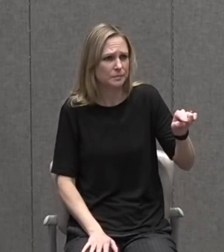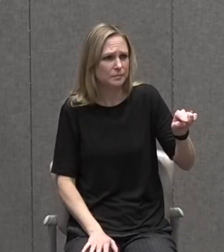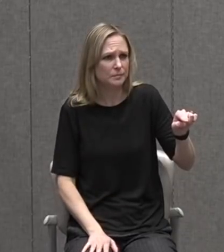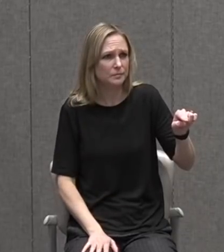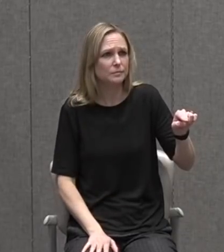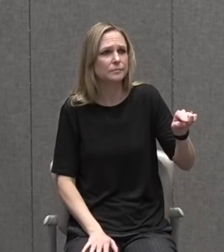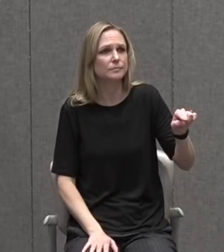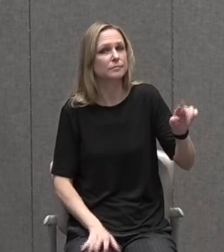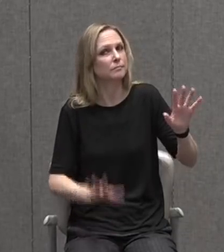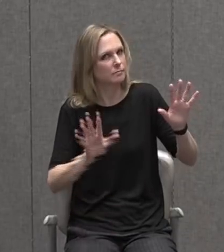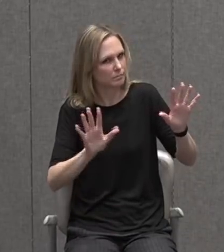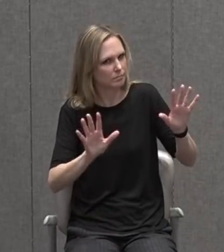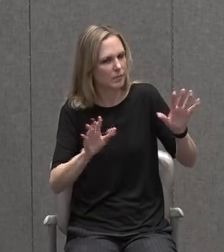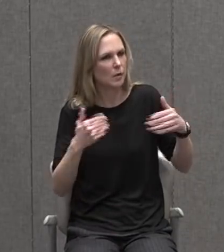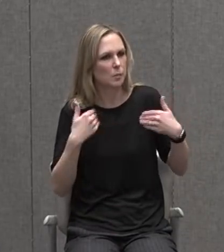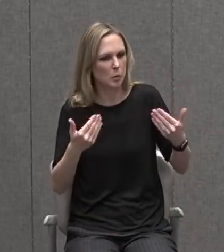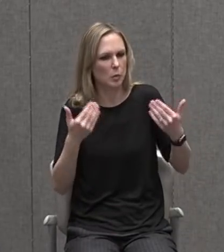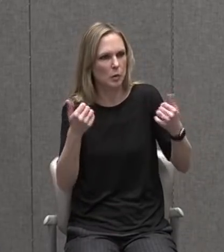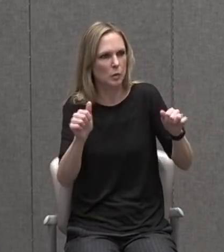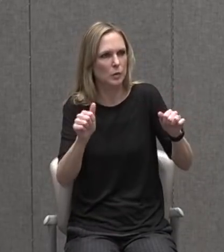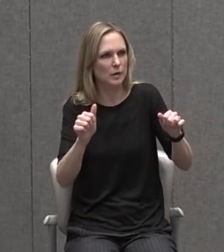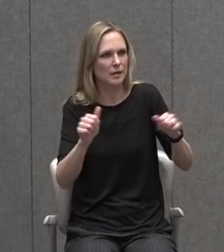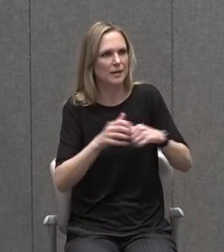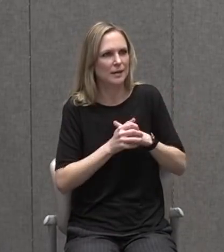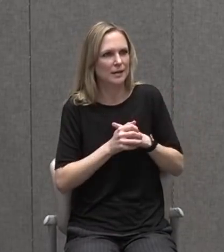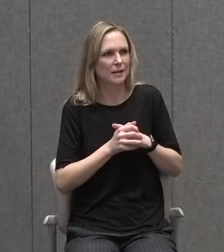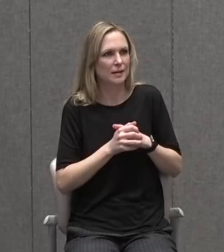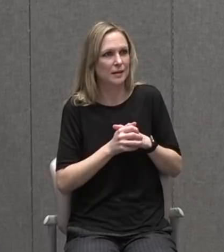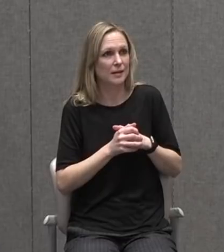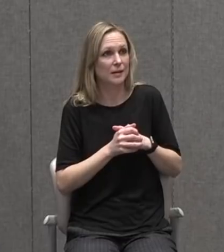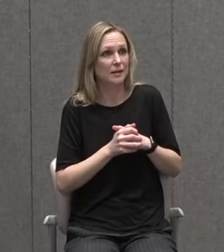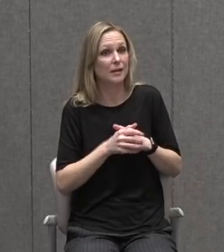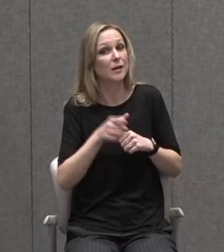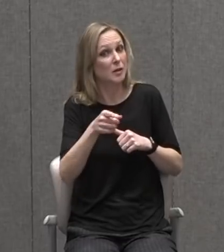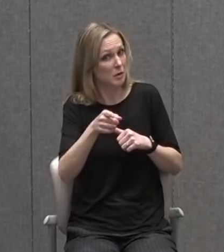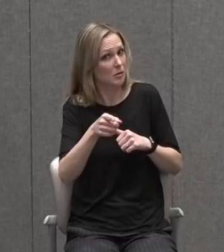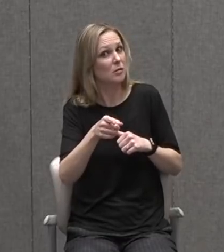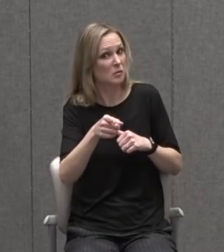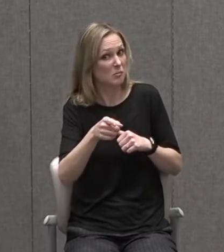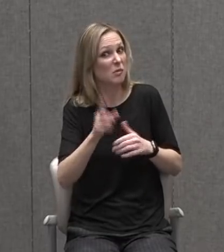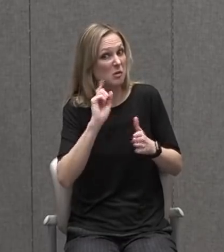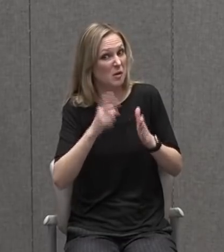Well, now that I'm trying it, nine divided, no, see, look at so you could tell like math, I couldn't let it go.